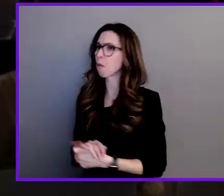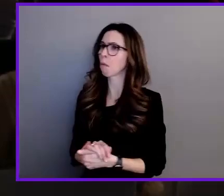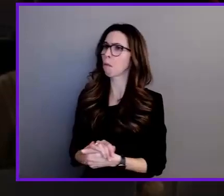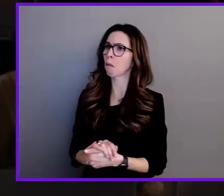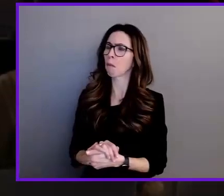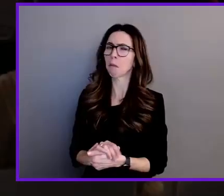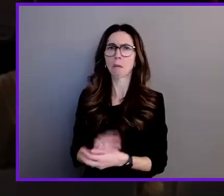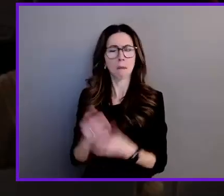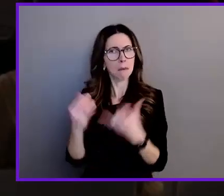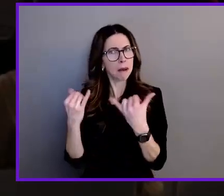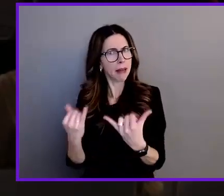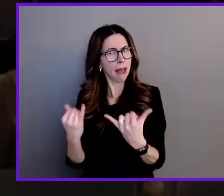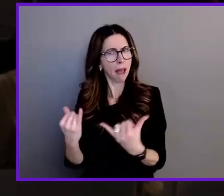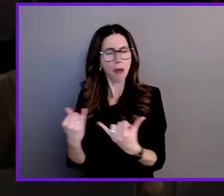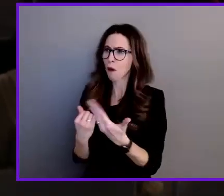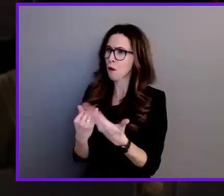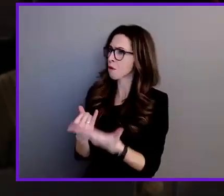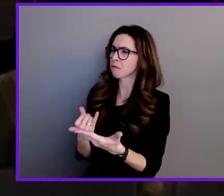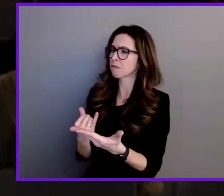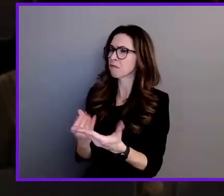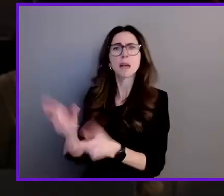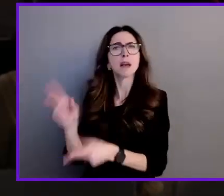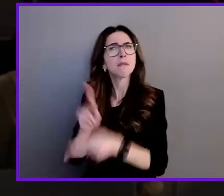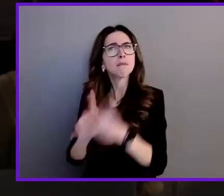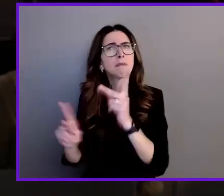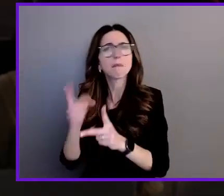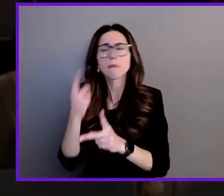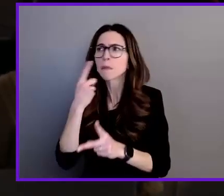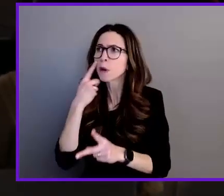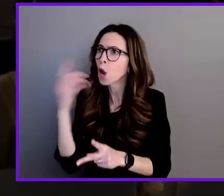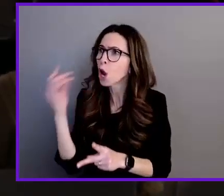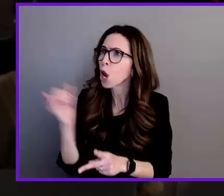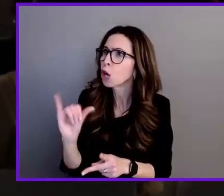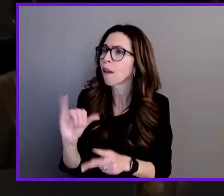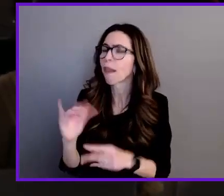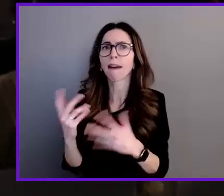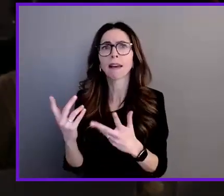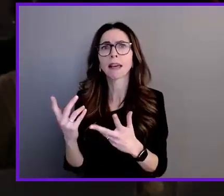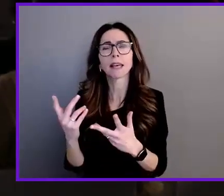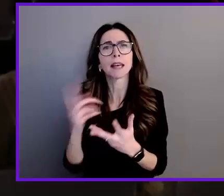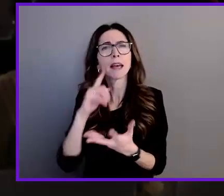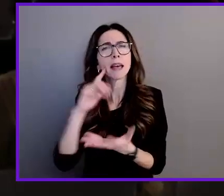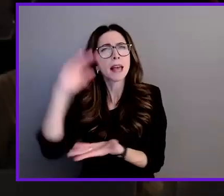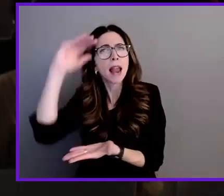of decolonization and to try and caricature it.